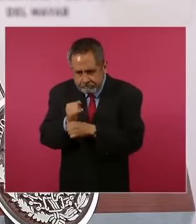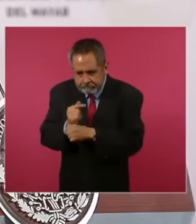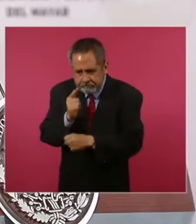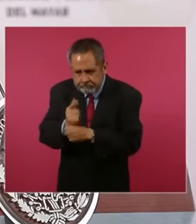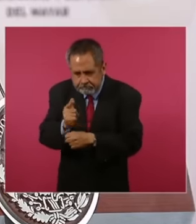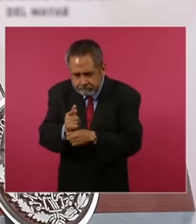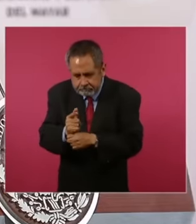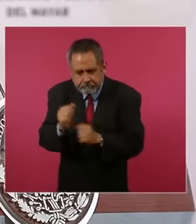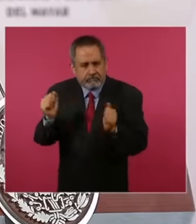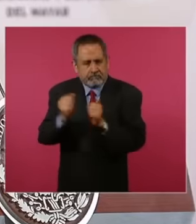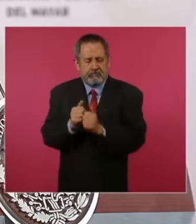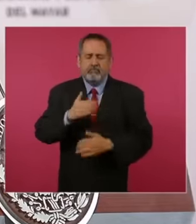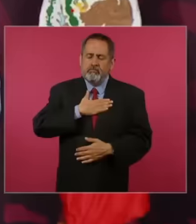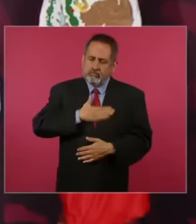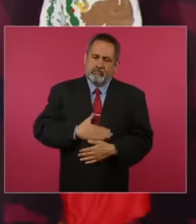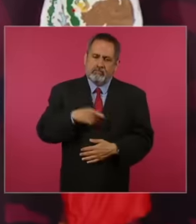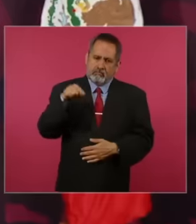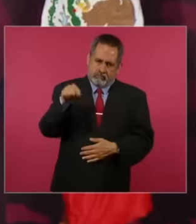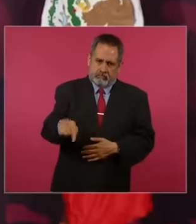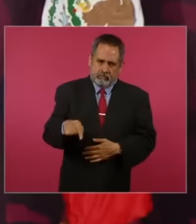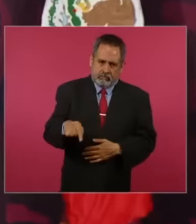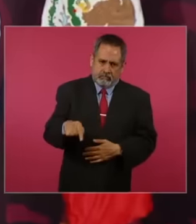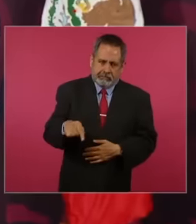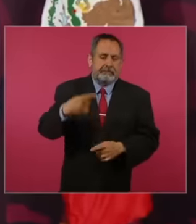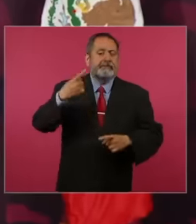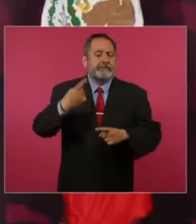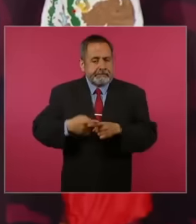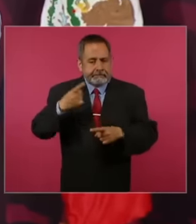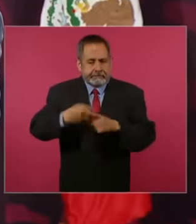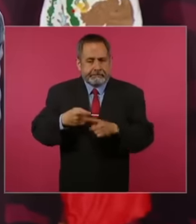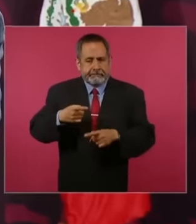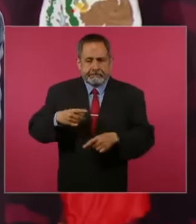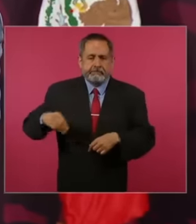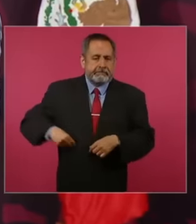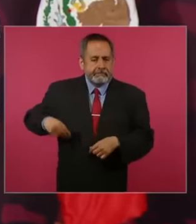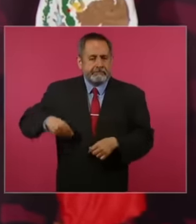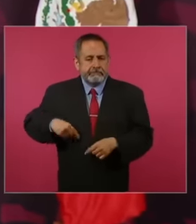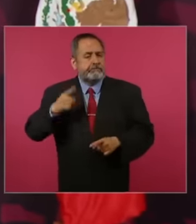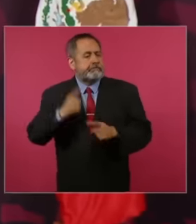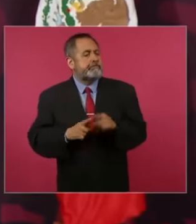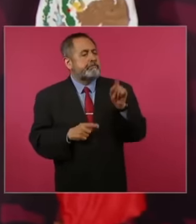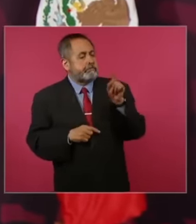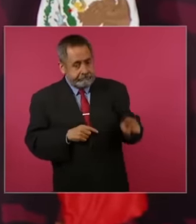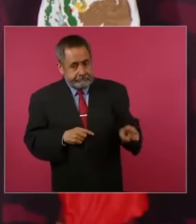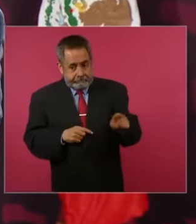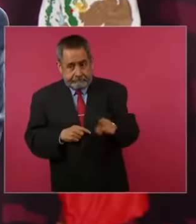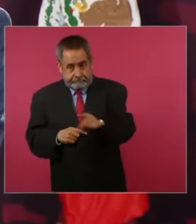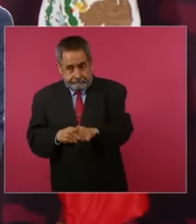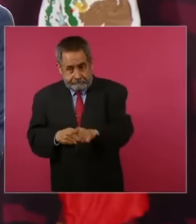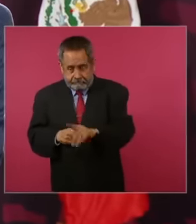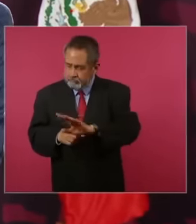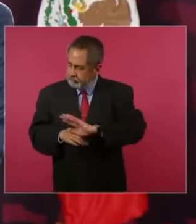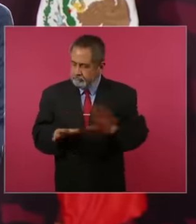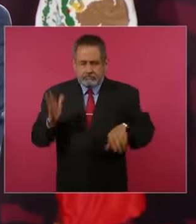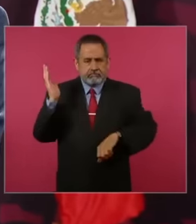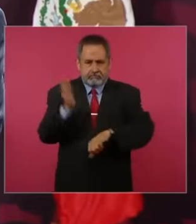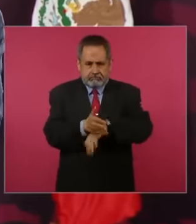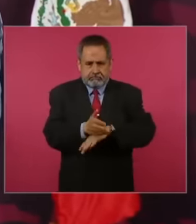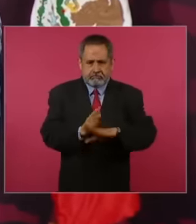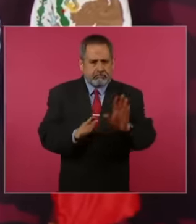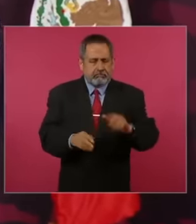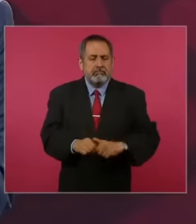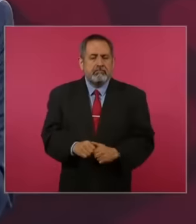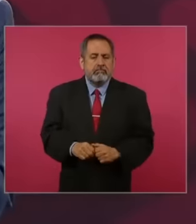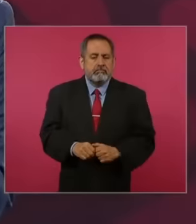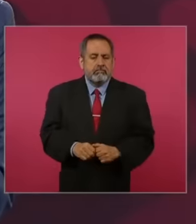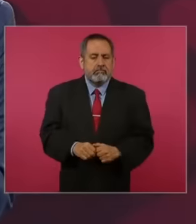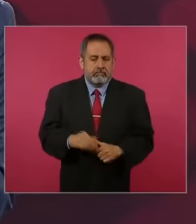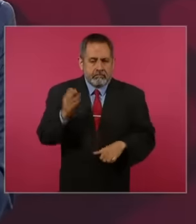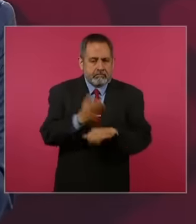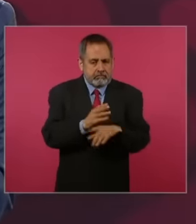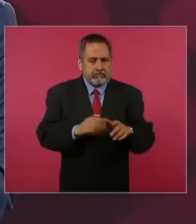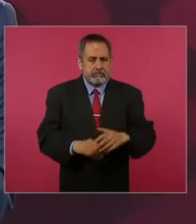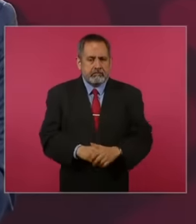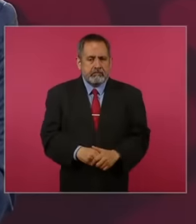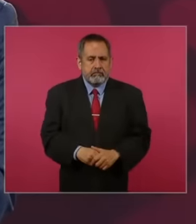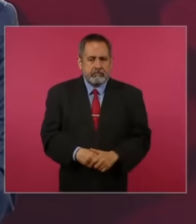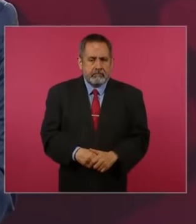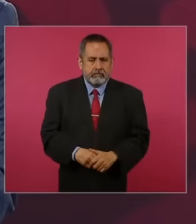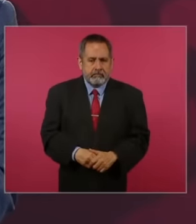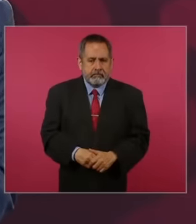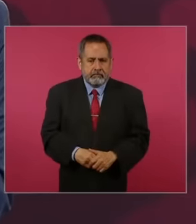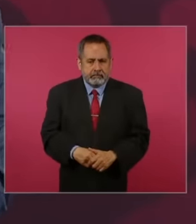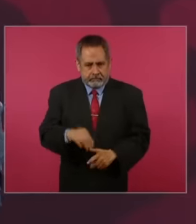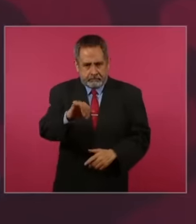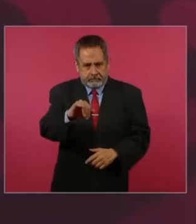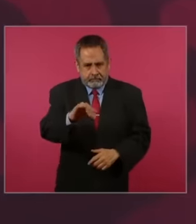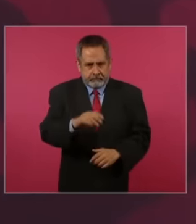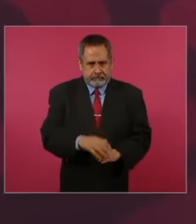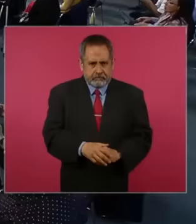justice and we have to see who were responsible and this and punish Yes but what